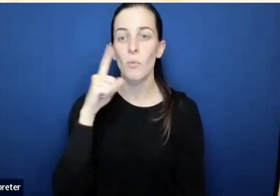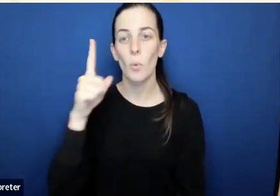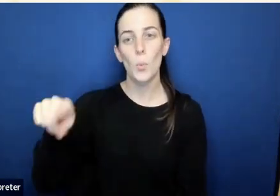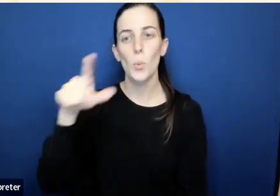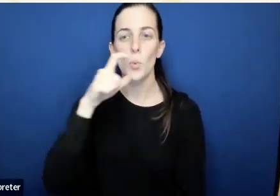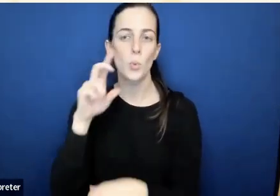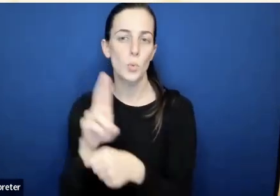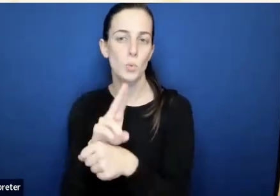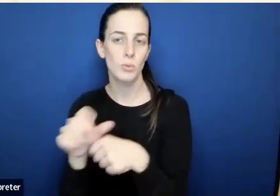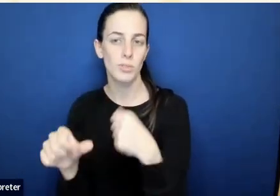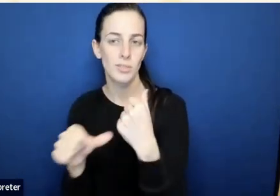primarily for screen readers.